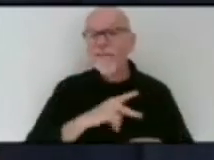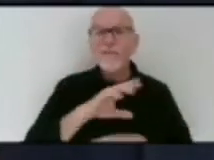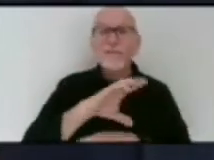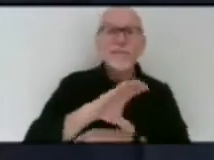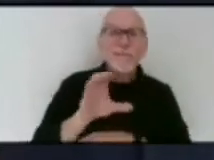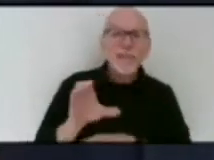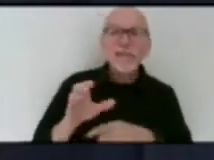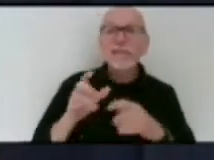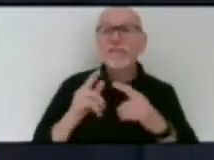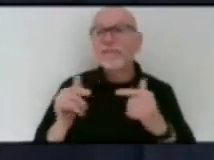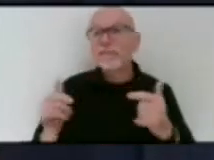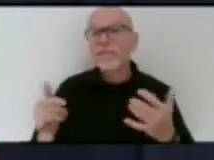Please keep your